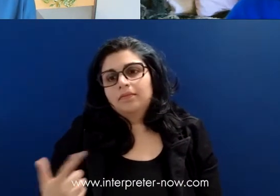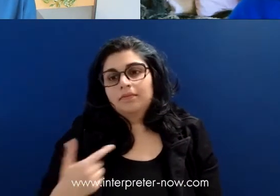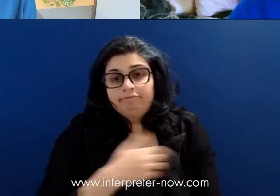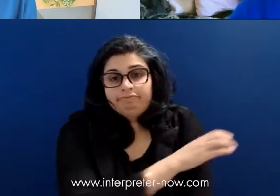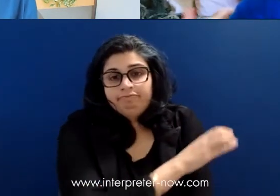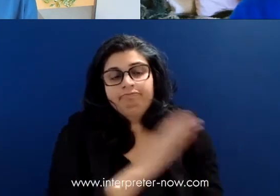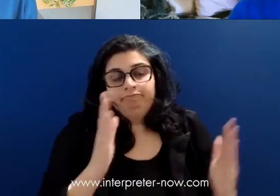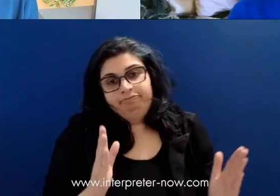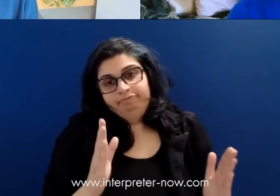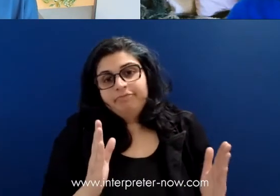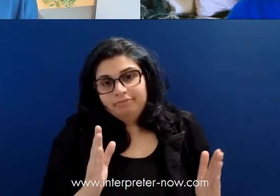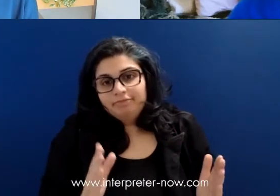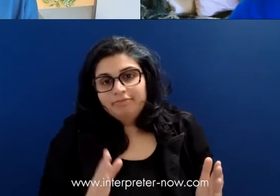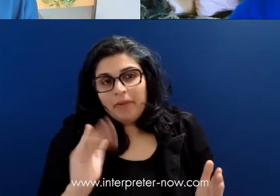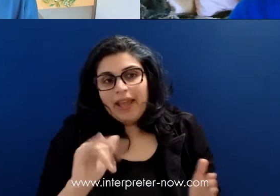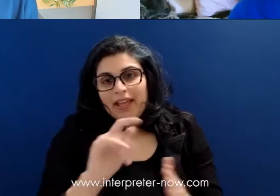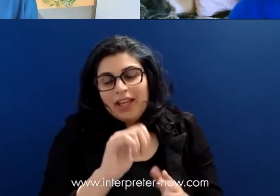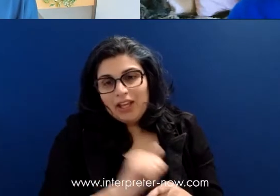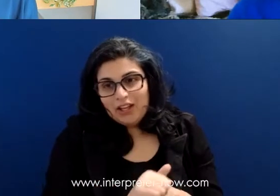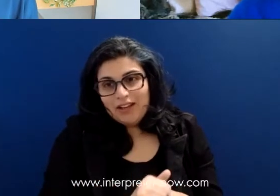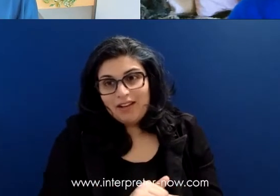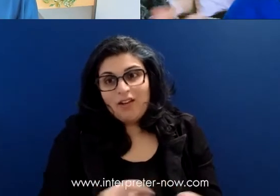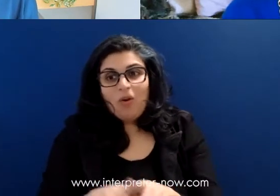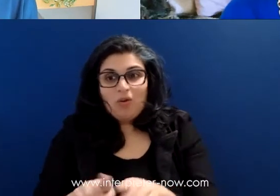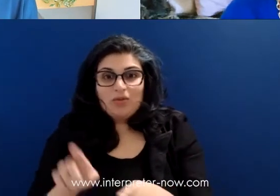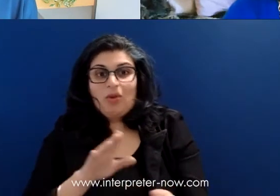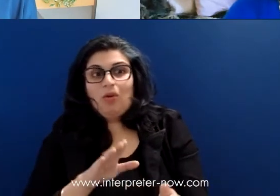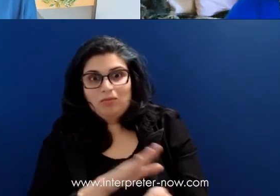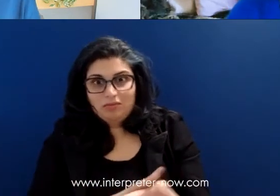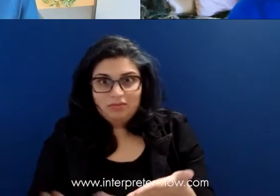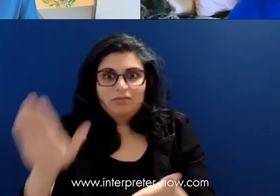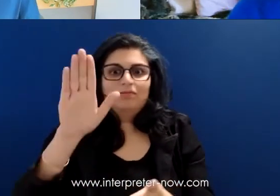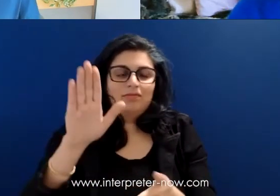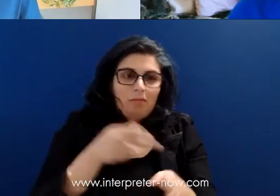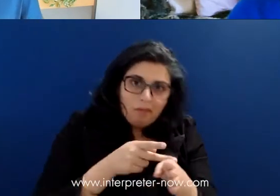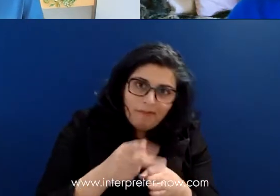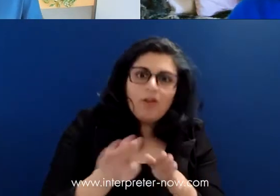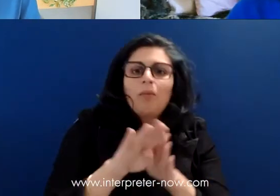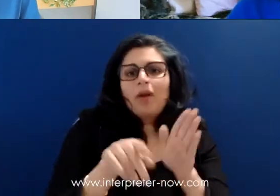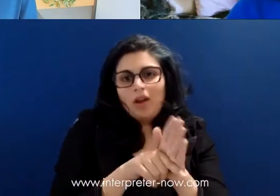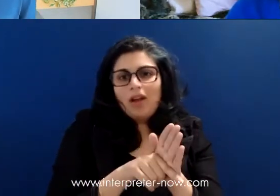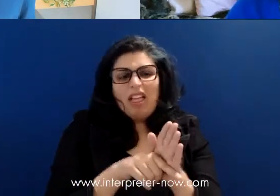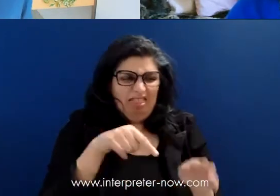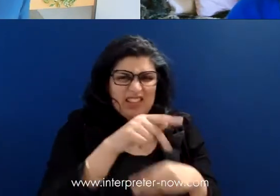and I also have formal education and academic background in this kind of world.